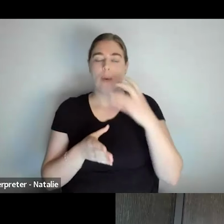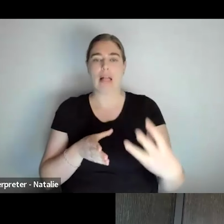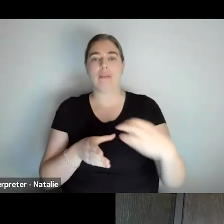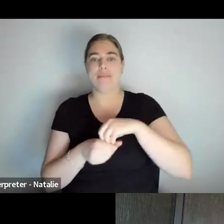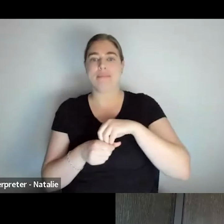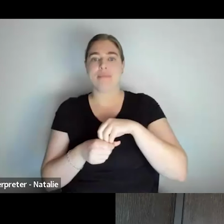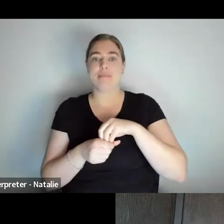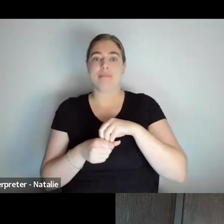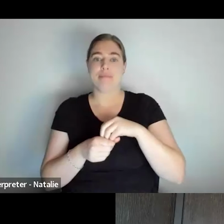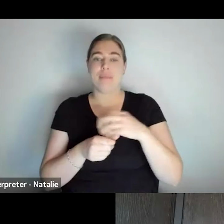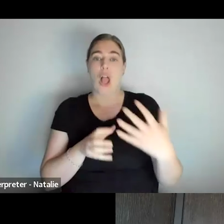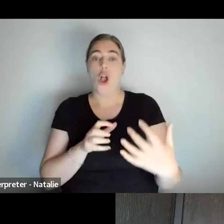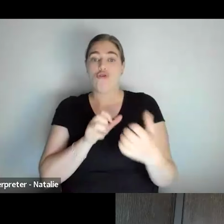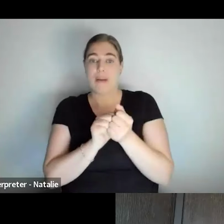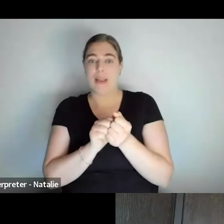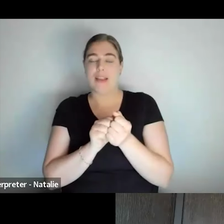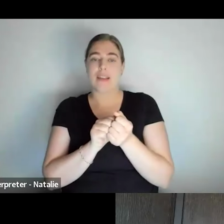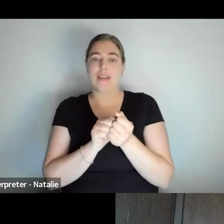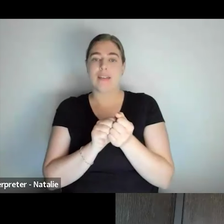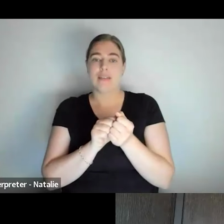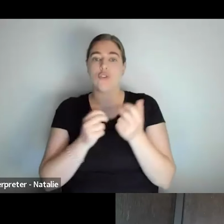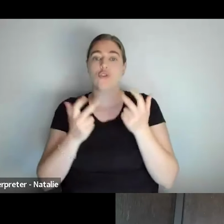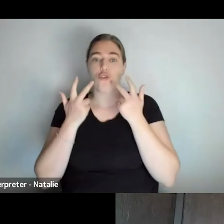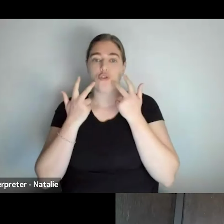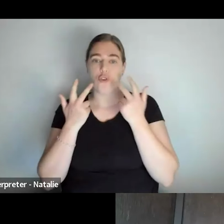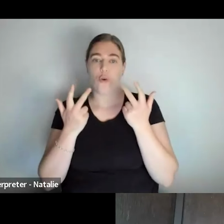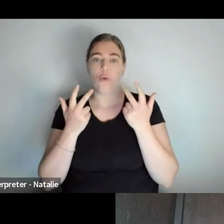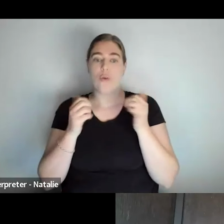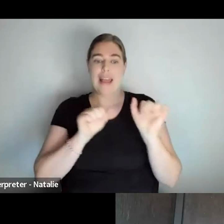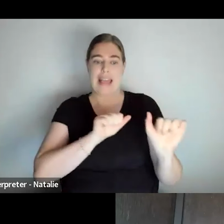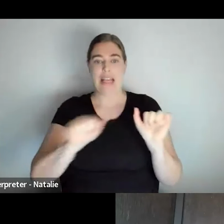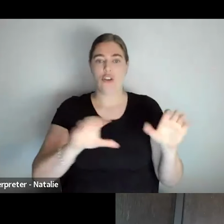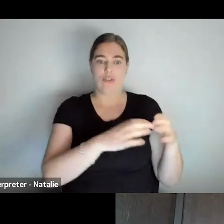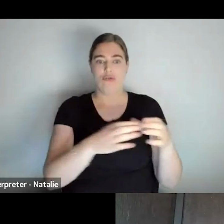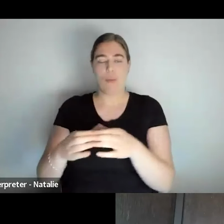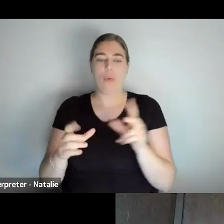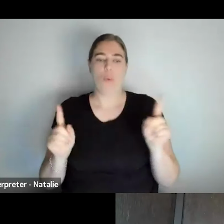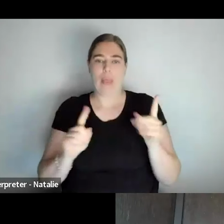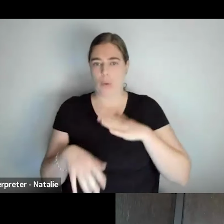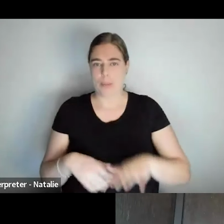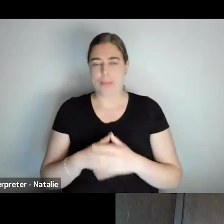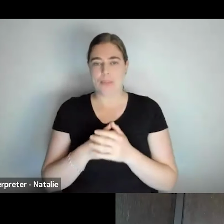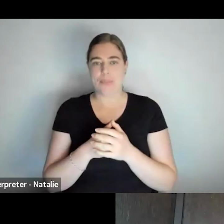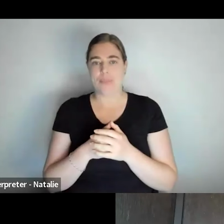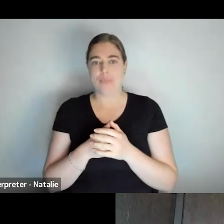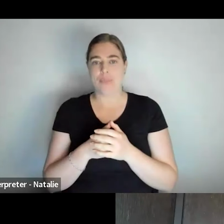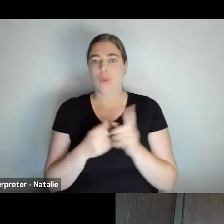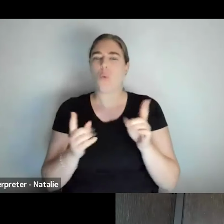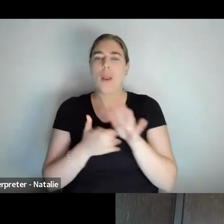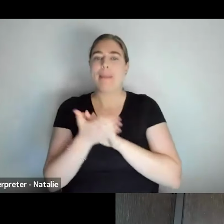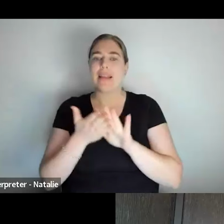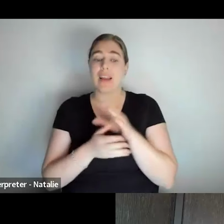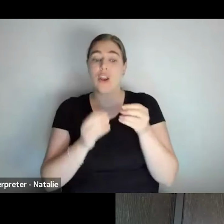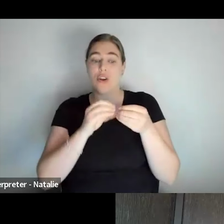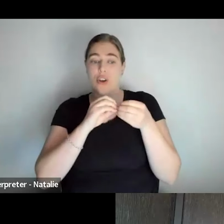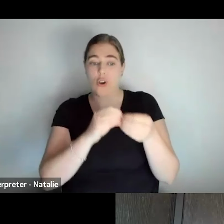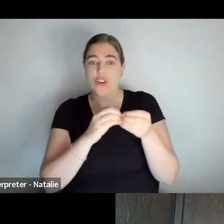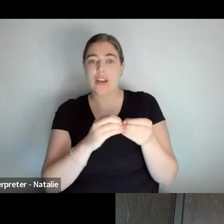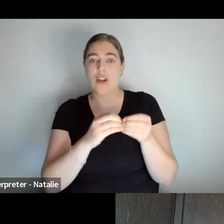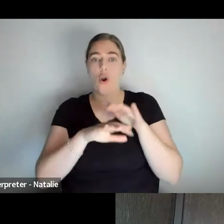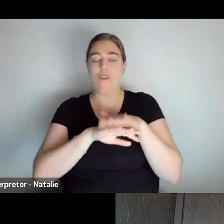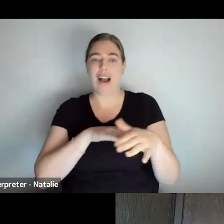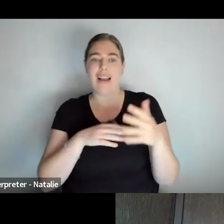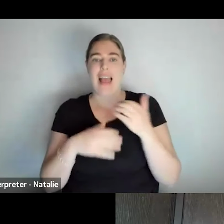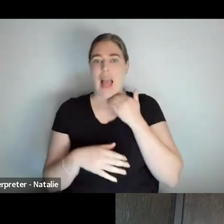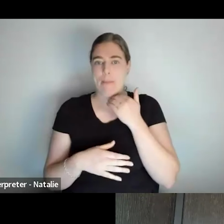reflect the context of each individual proposal. That may mean negotiating the level of investment,